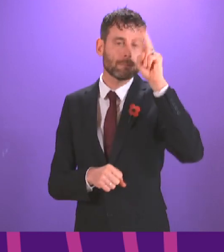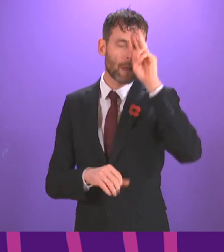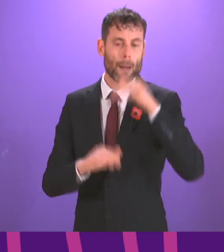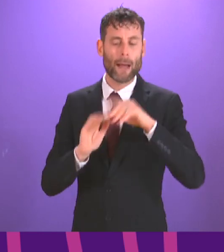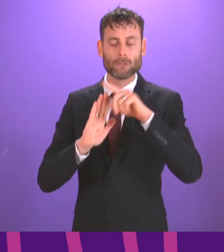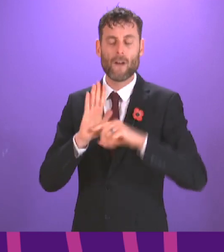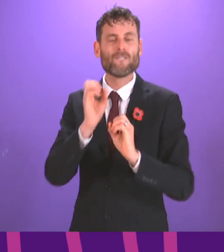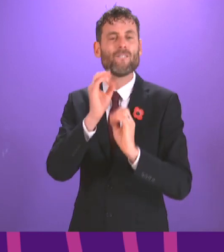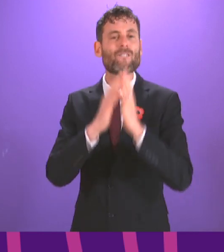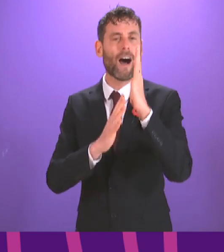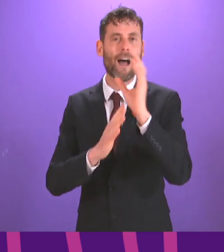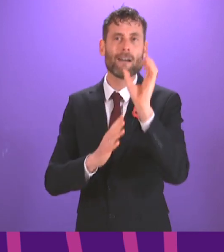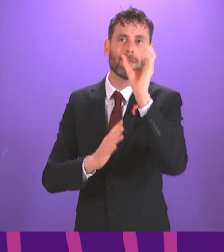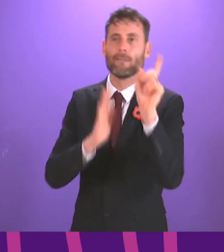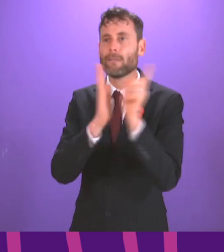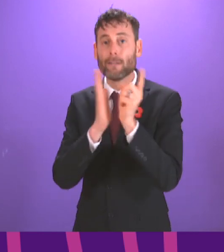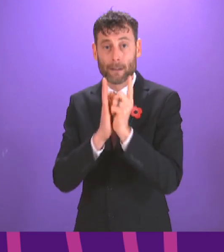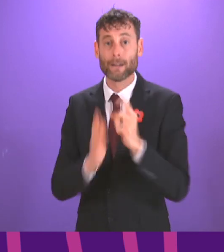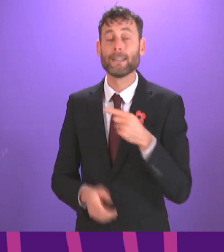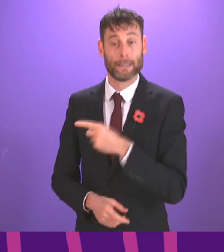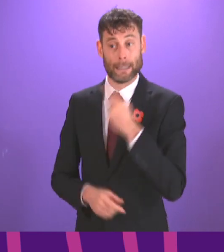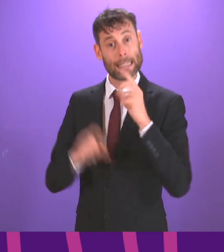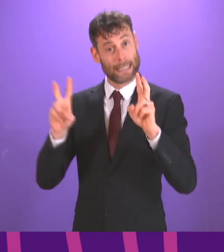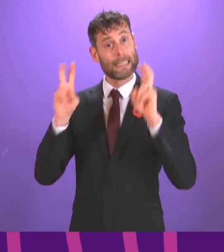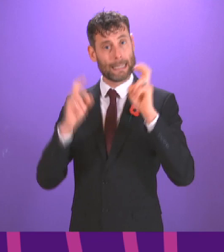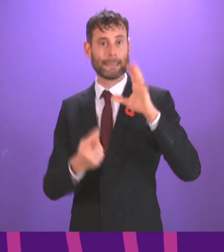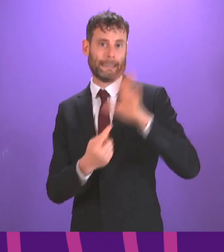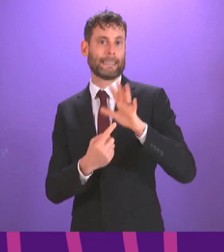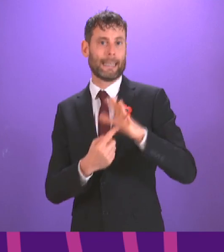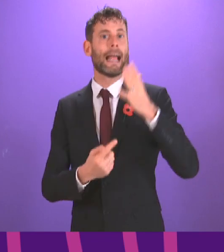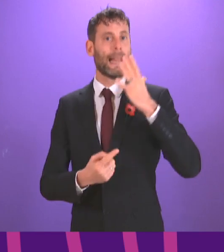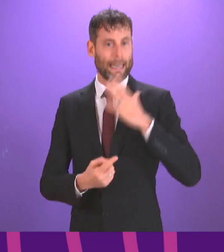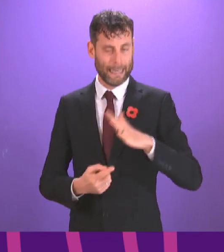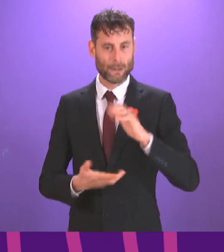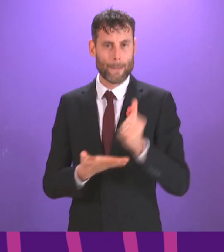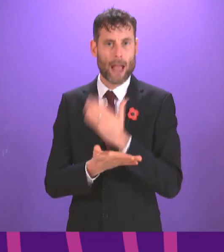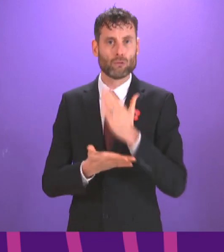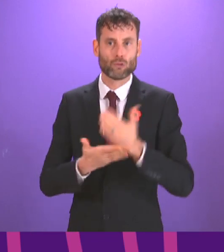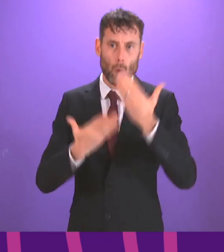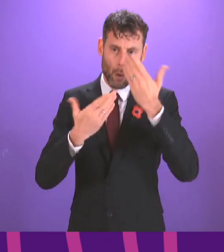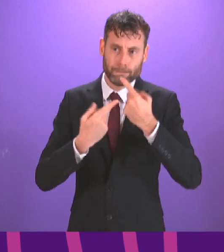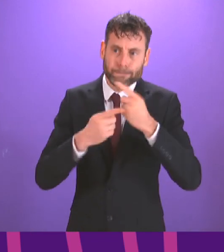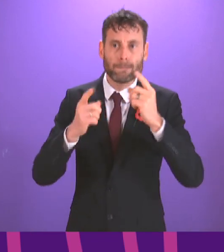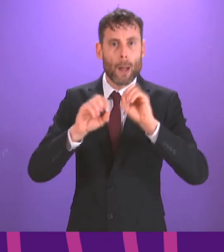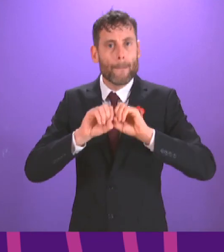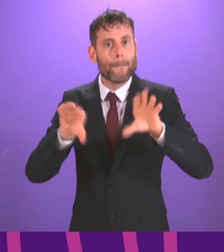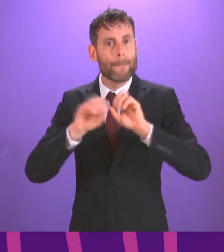for Local Government, Housing and Planning confirmed to a parliamentary committee: “It is imperative that we get the publicity right.”—[Official Report, Local Government and Communities Committee, 19 December 2018; c 26.]